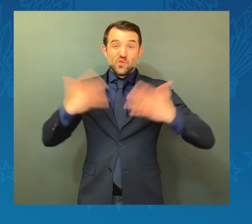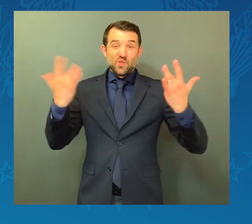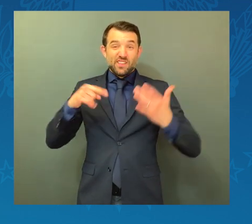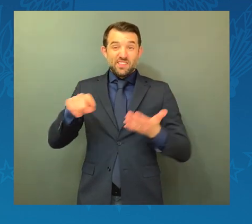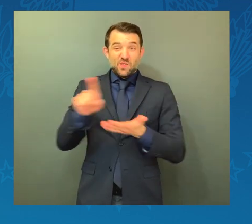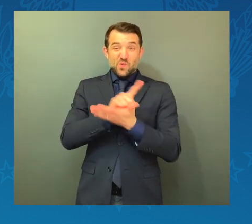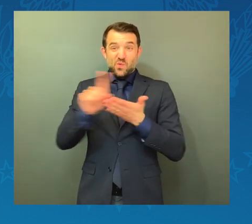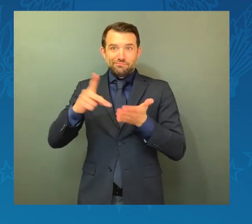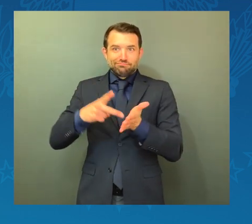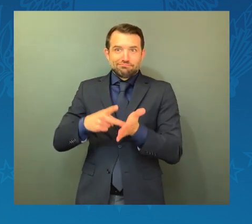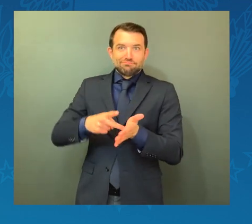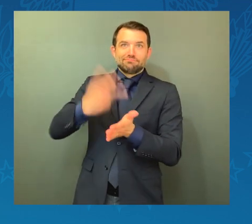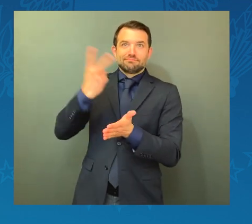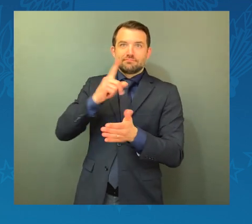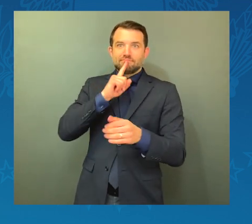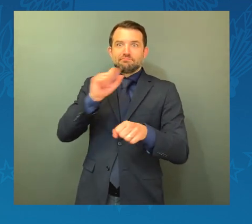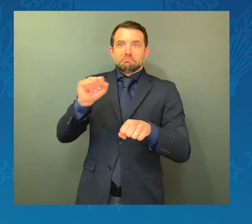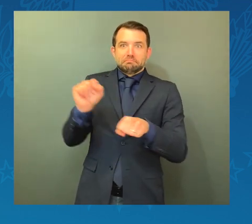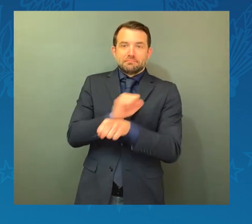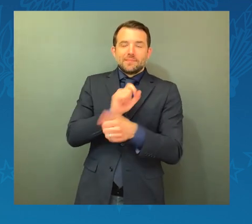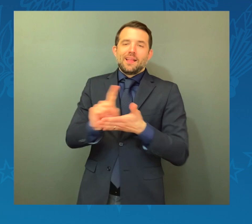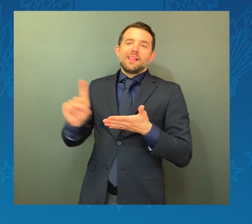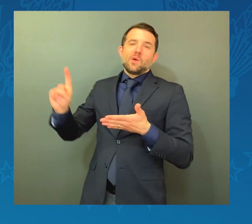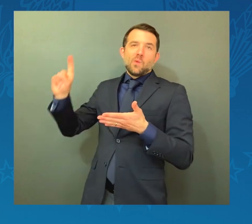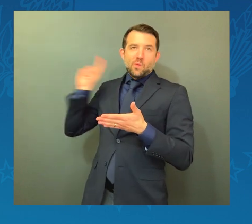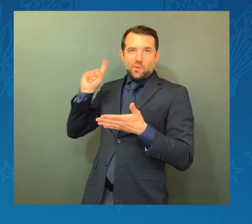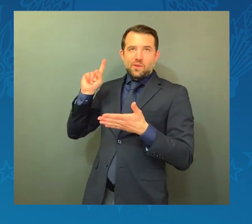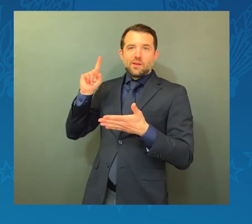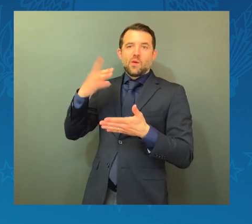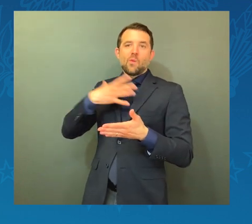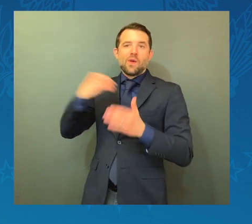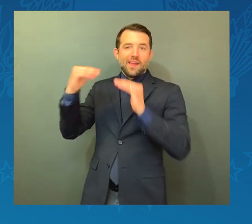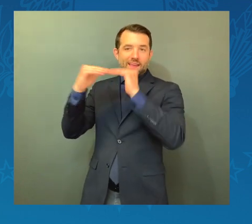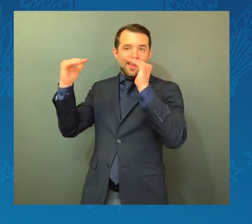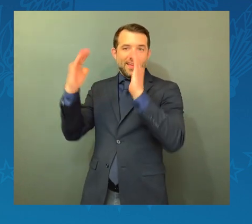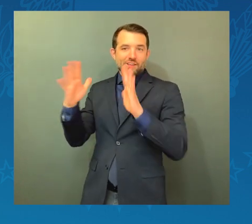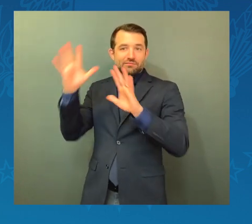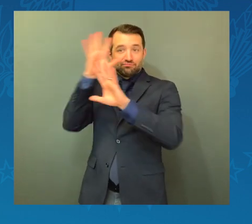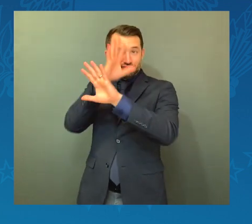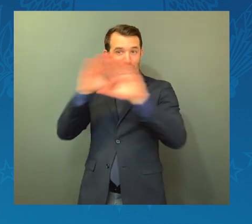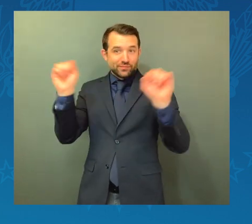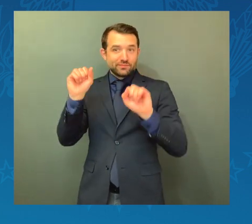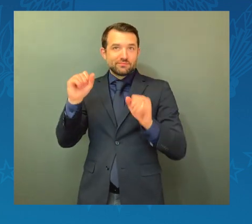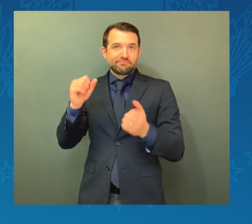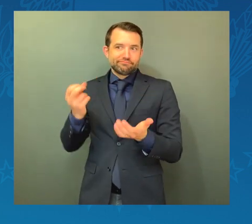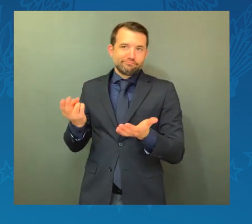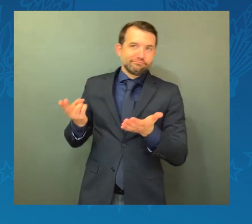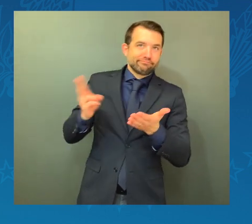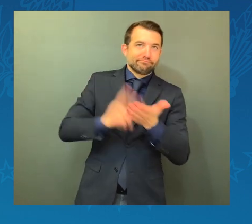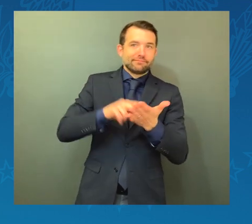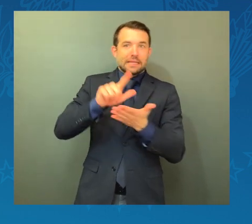because we were at the White House when the Pre- -- together when the President signed into law the Emmett Till Antilynching Act --